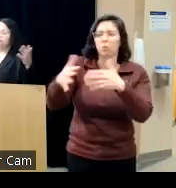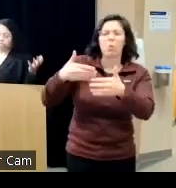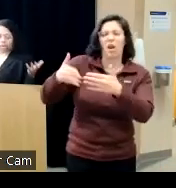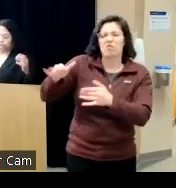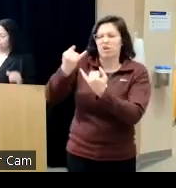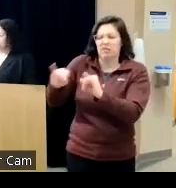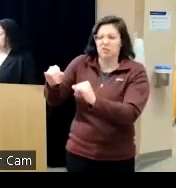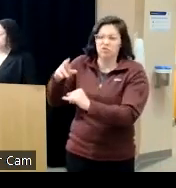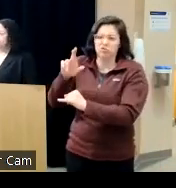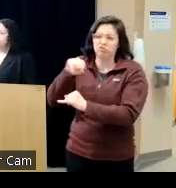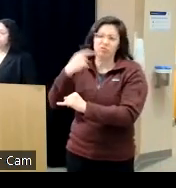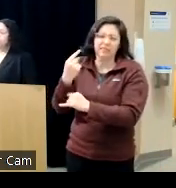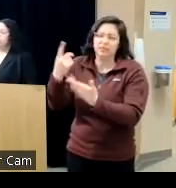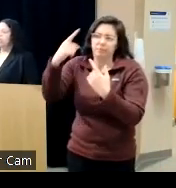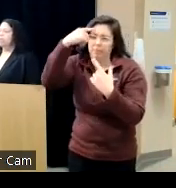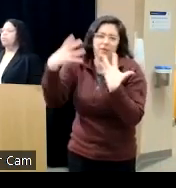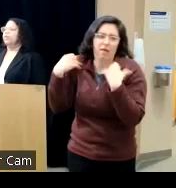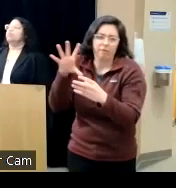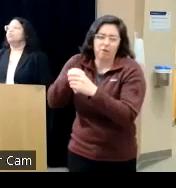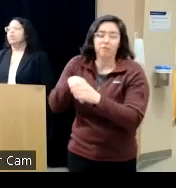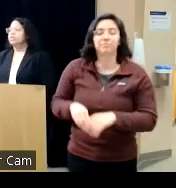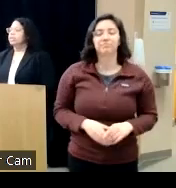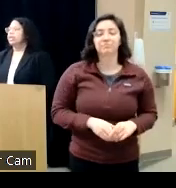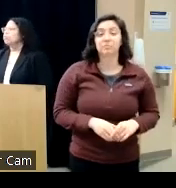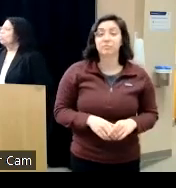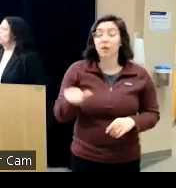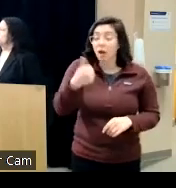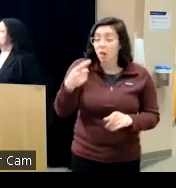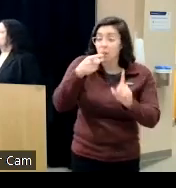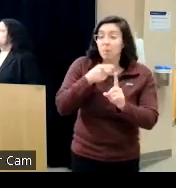be I've talked about mental health the other point that we wanted to look at well what what